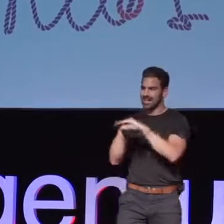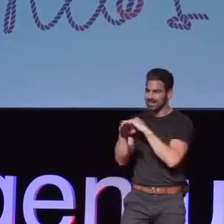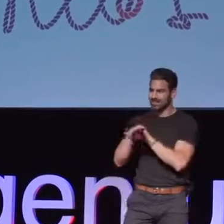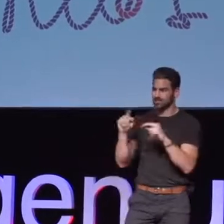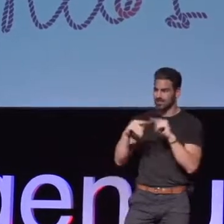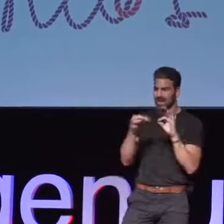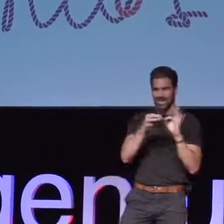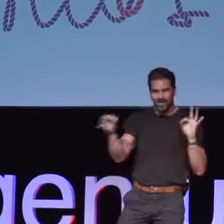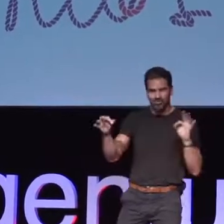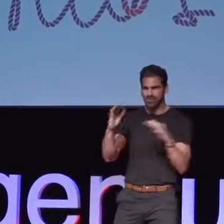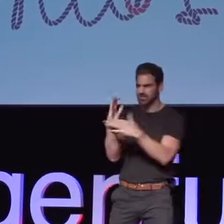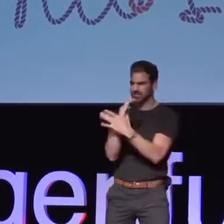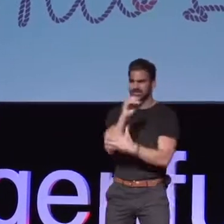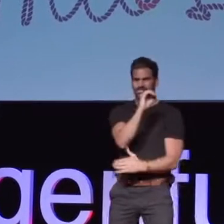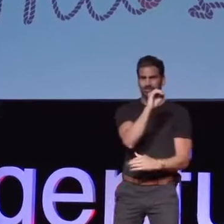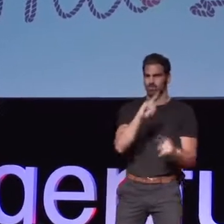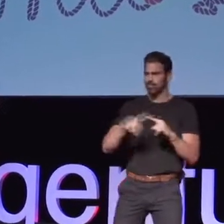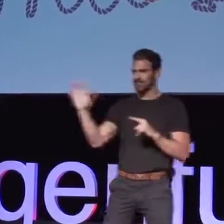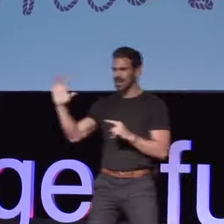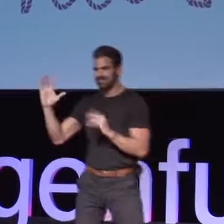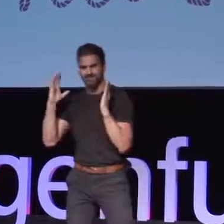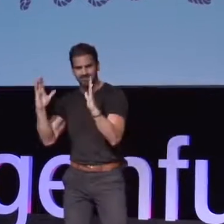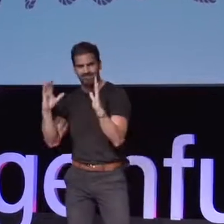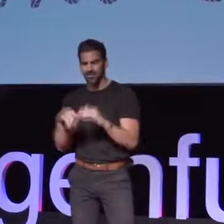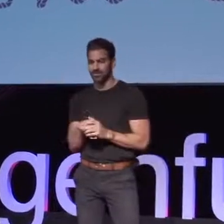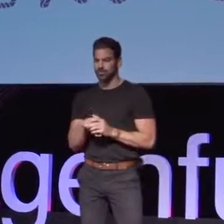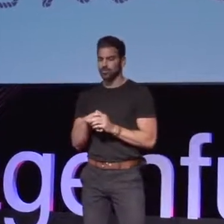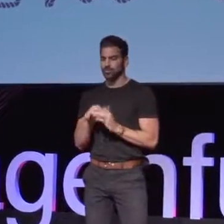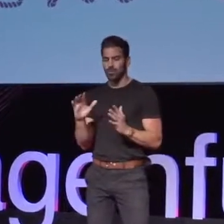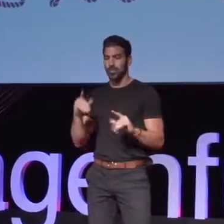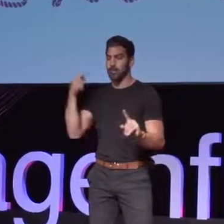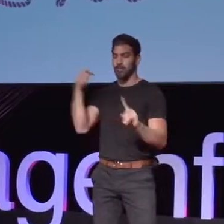setting up benchmarks for their success because before the age of five children have the ability